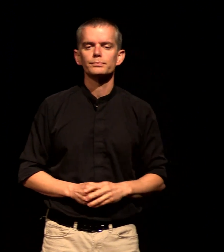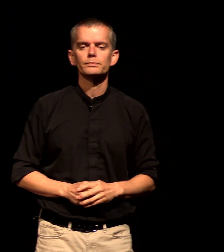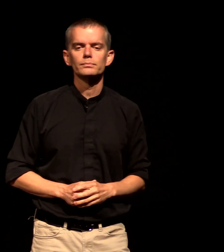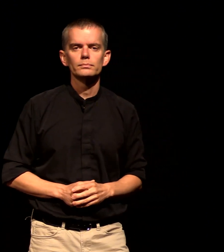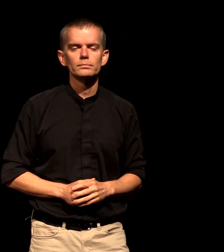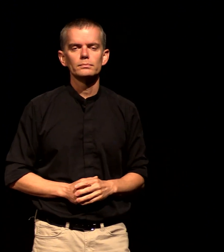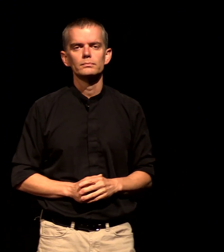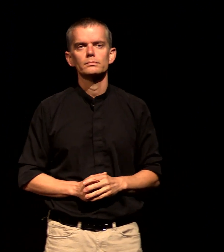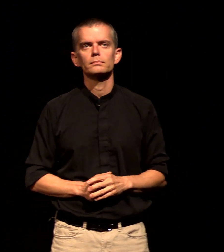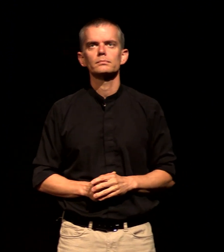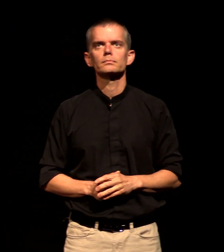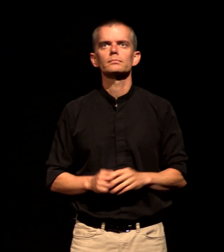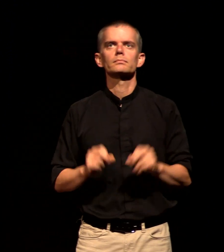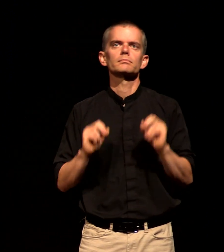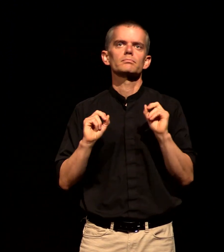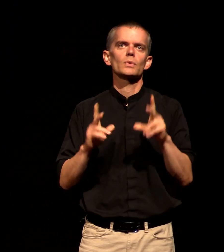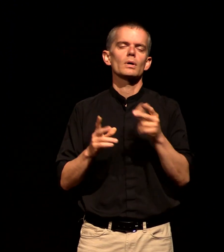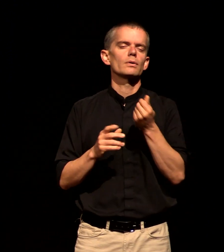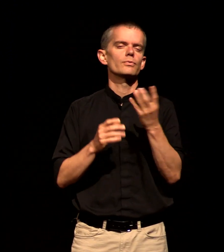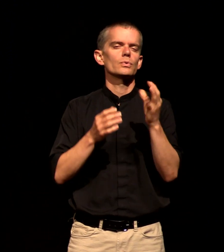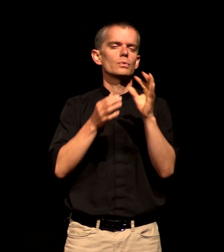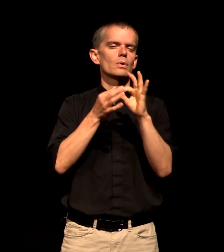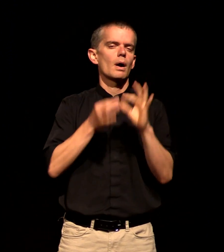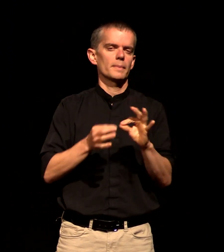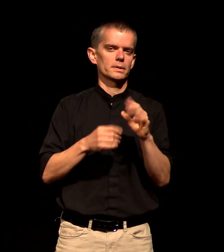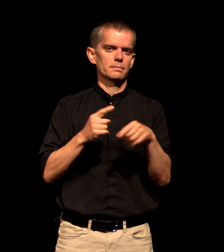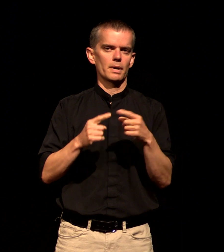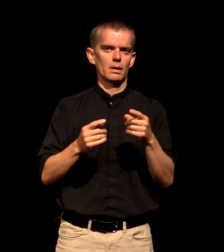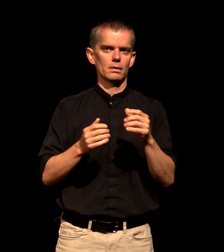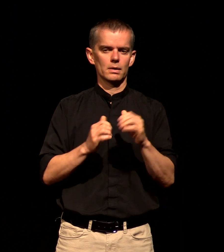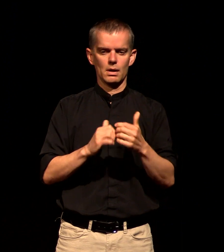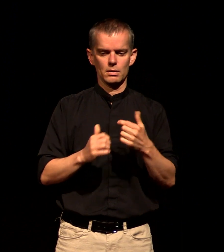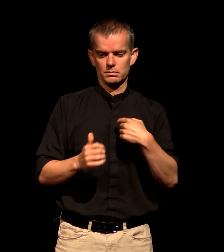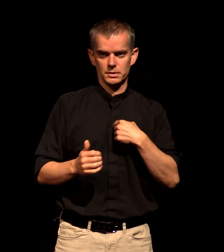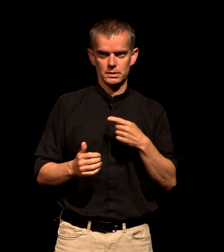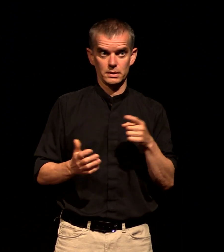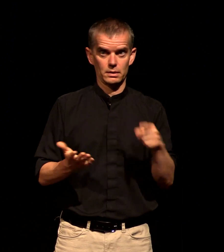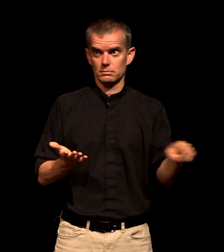brief observations about why you and I would even consider this